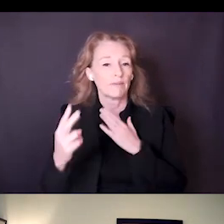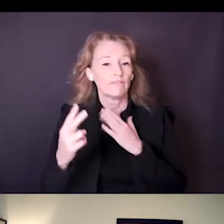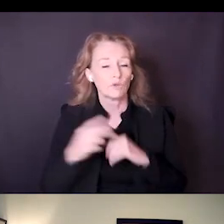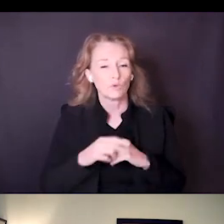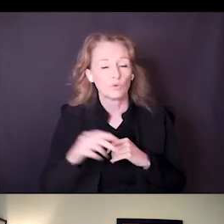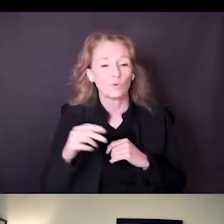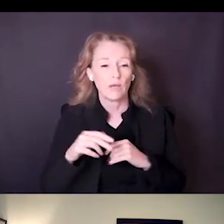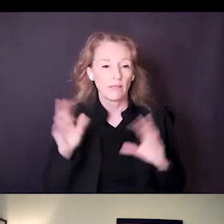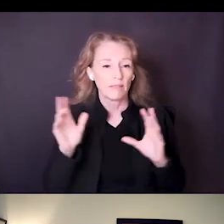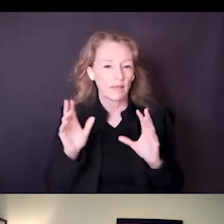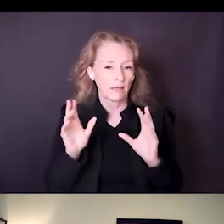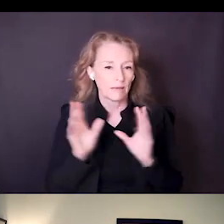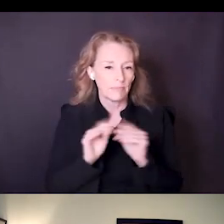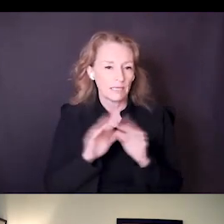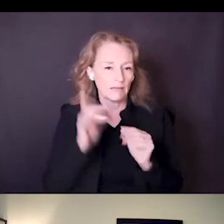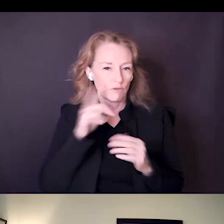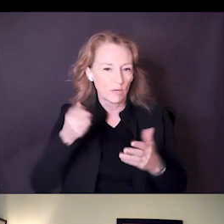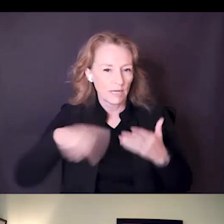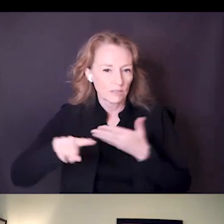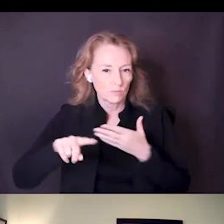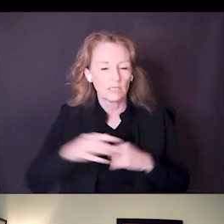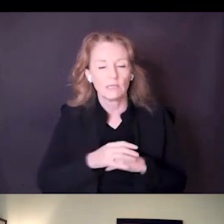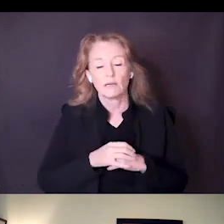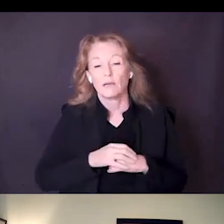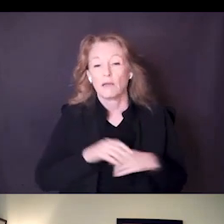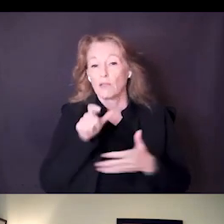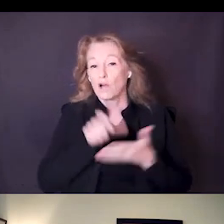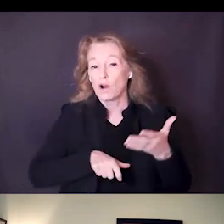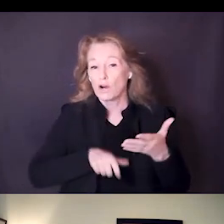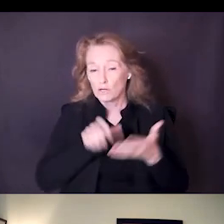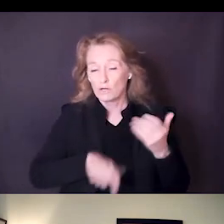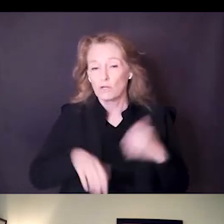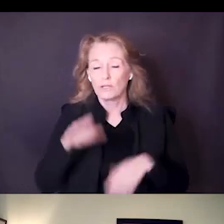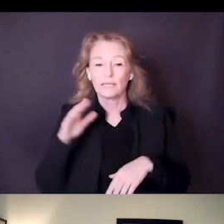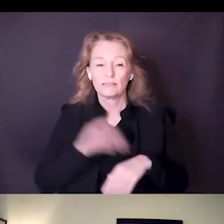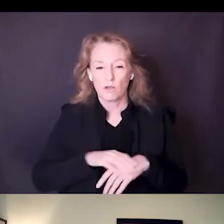NEXT WEEK, BUT THIS ARTICLE IS UP NOW ON THE TALK.CRISISNOW WEBSITE.